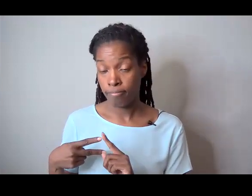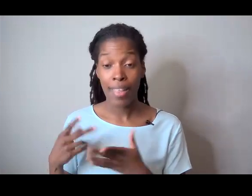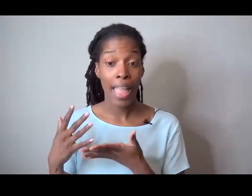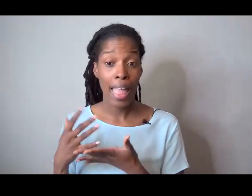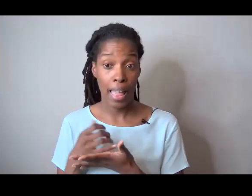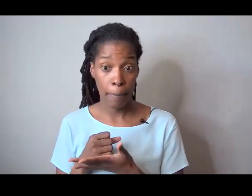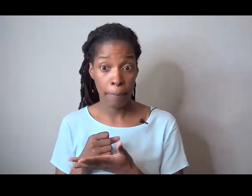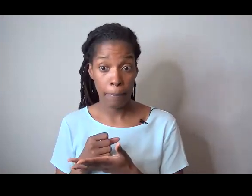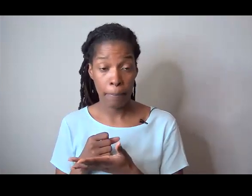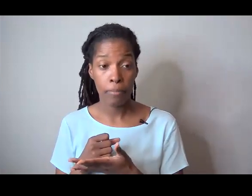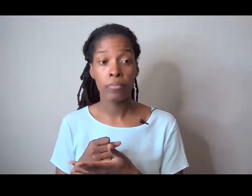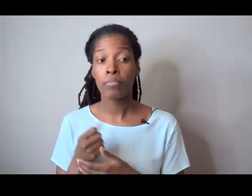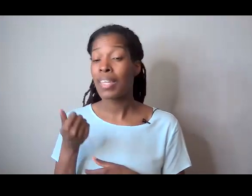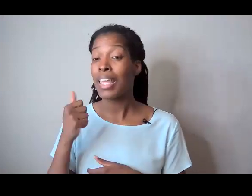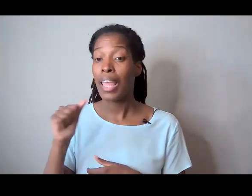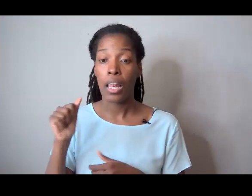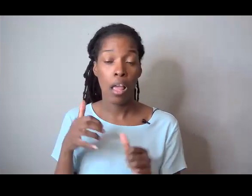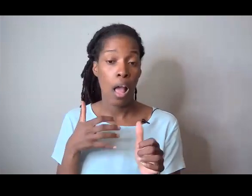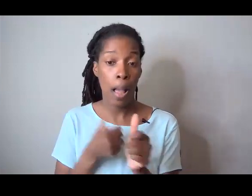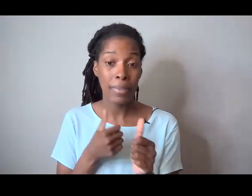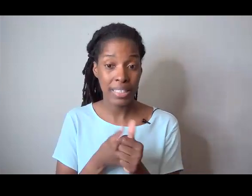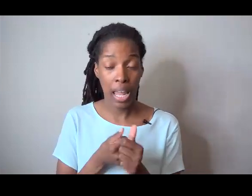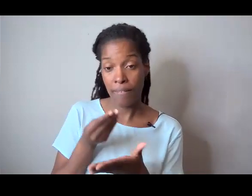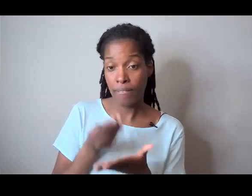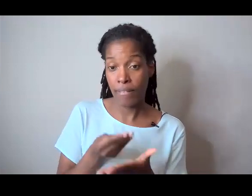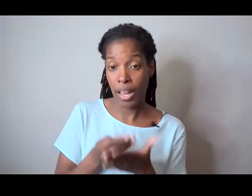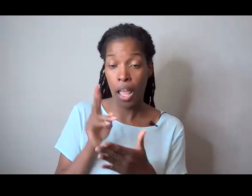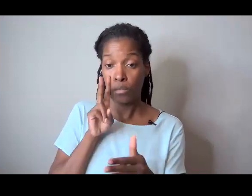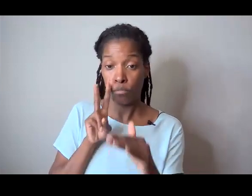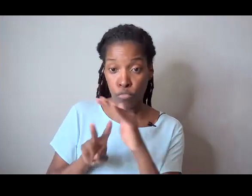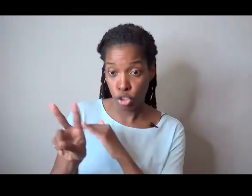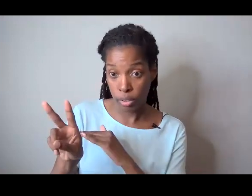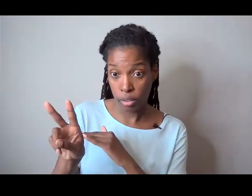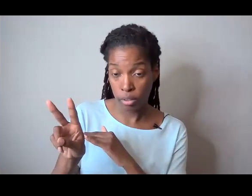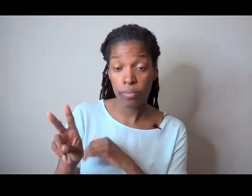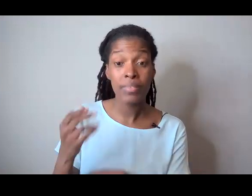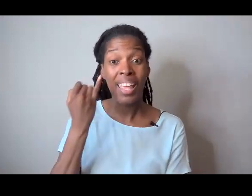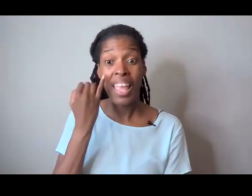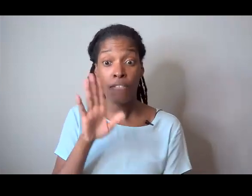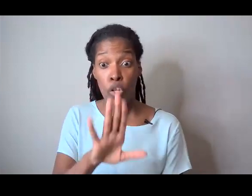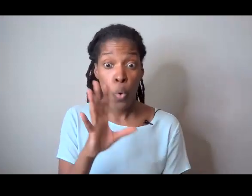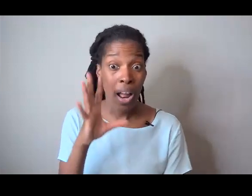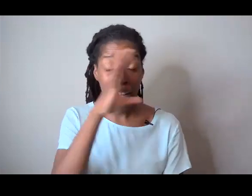you should be reporting updated financial projections. If your estimates ended up being too high or too low,